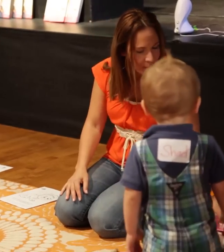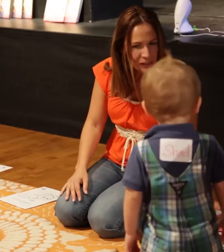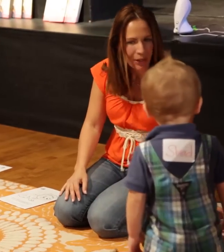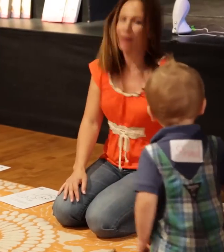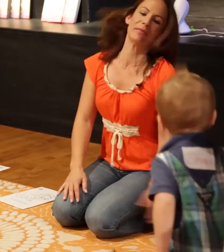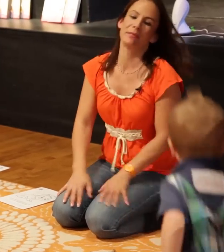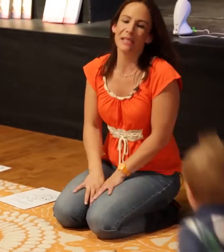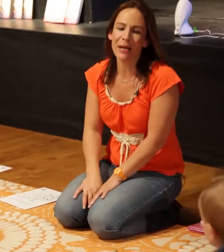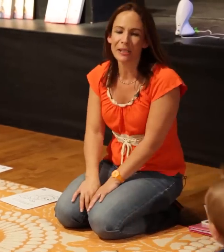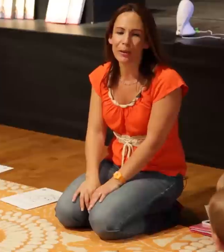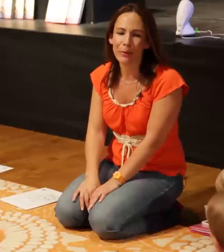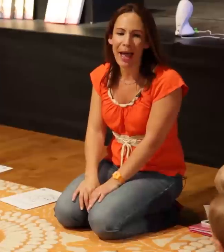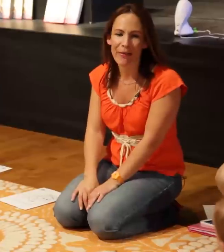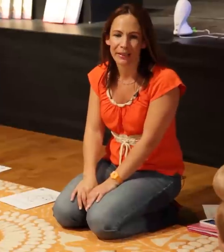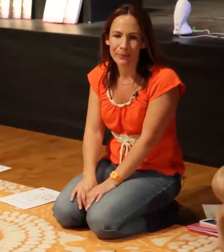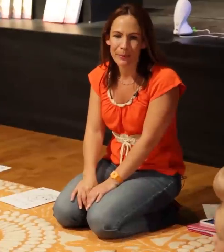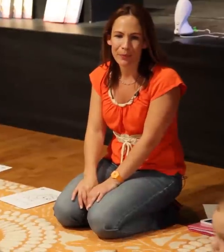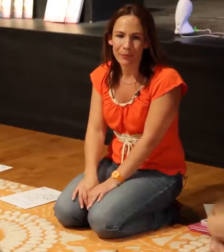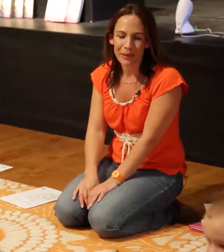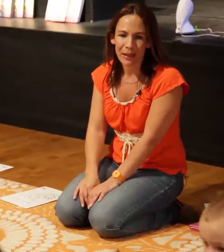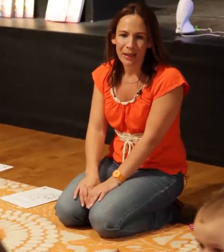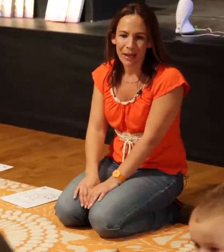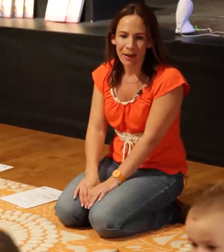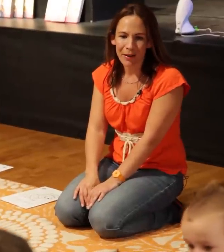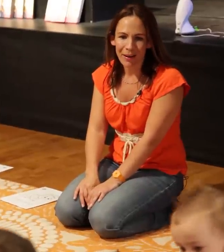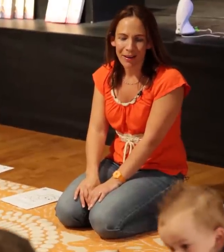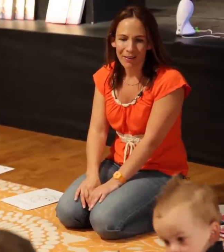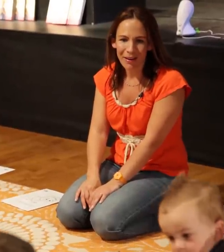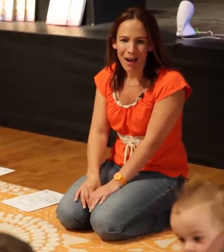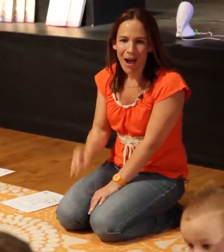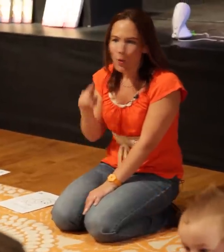What does Spencer have? Spencer what do you have?